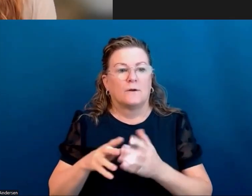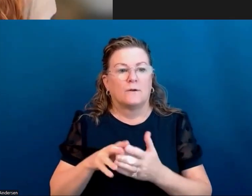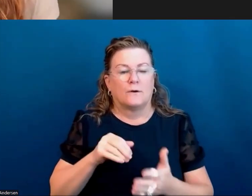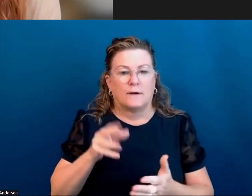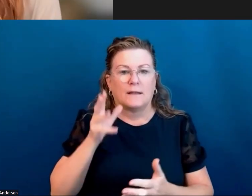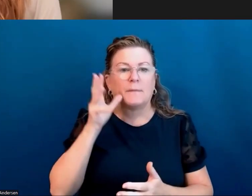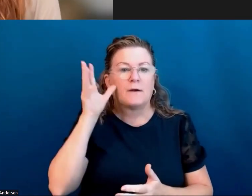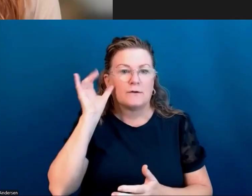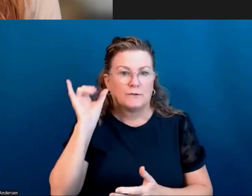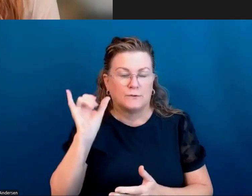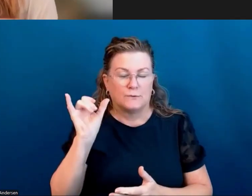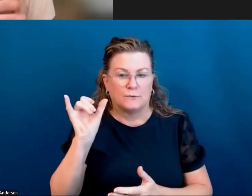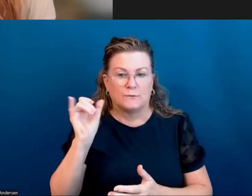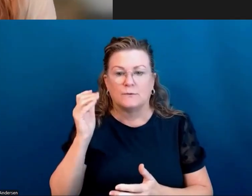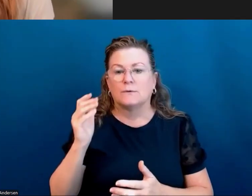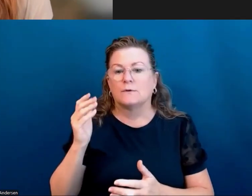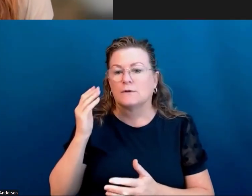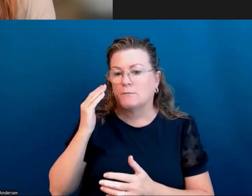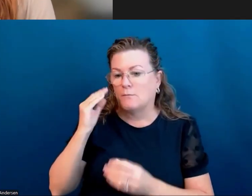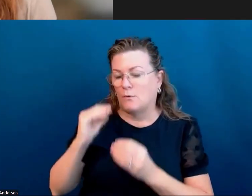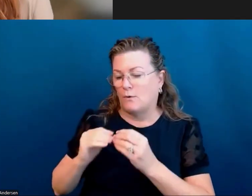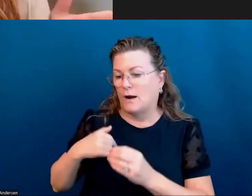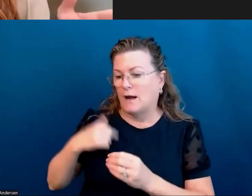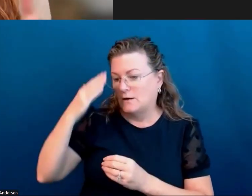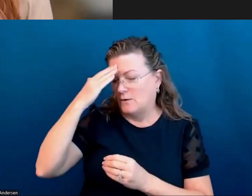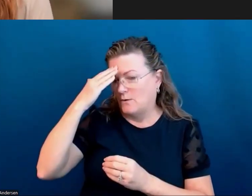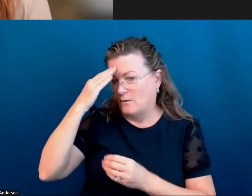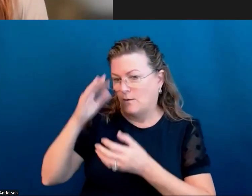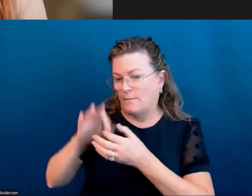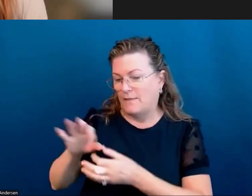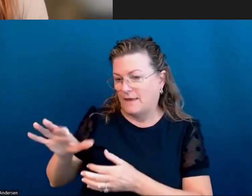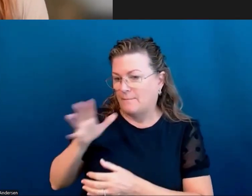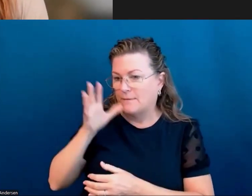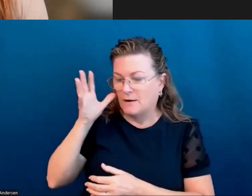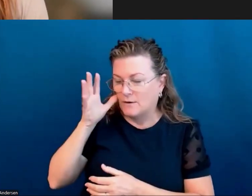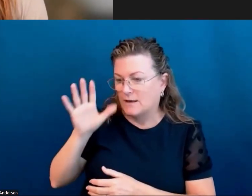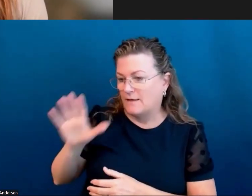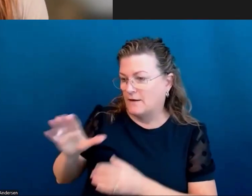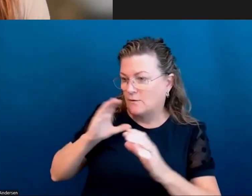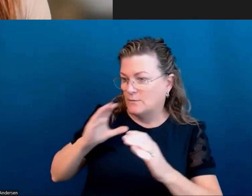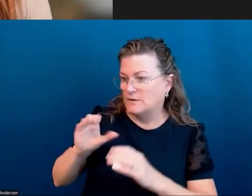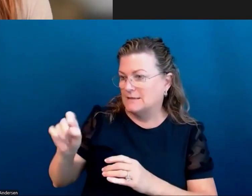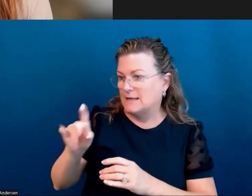and the more I know about that parent and their style of communication, the more I can kind of coach them on some of